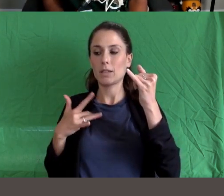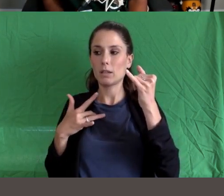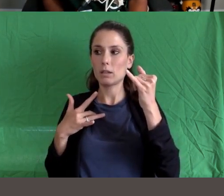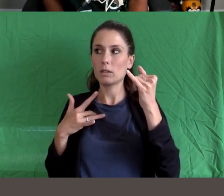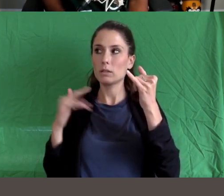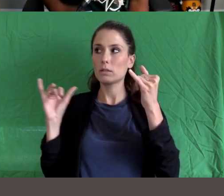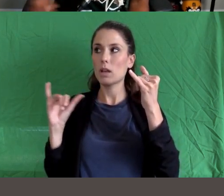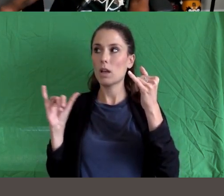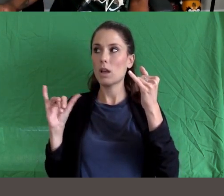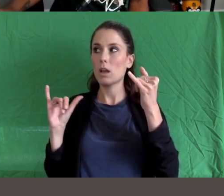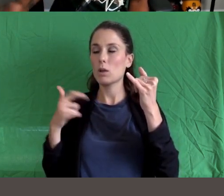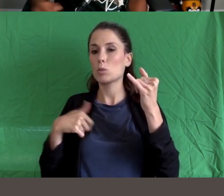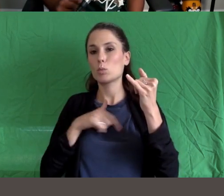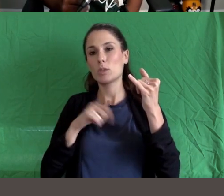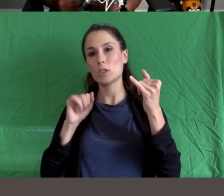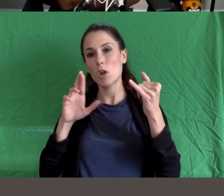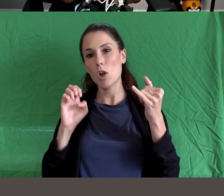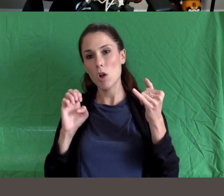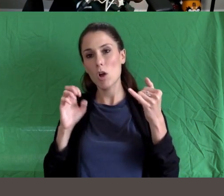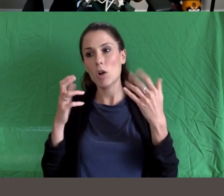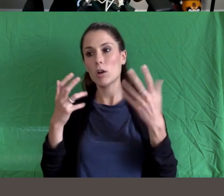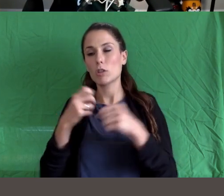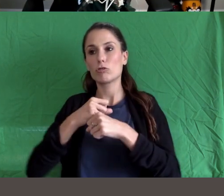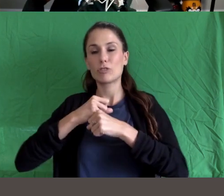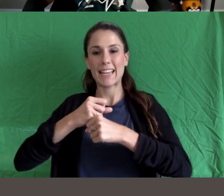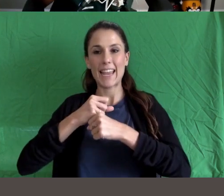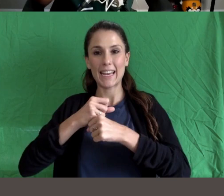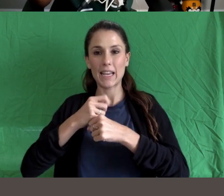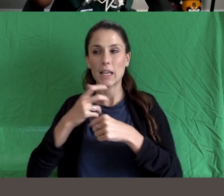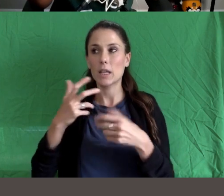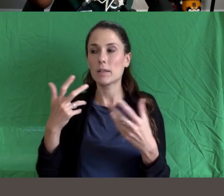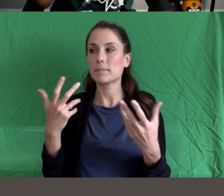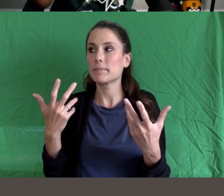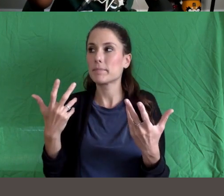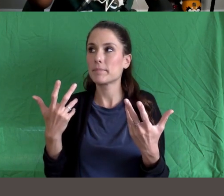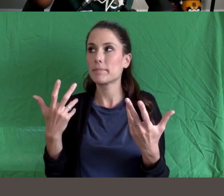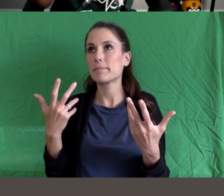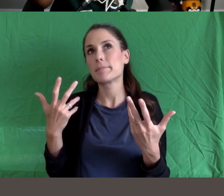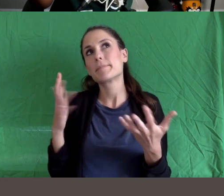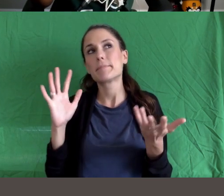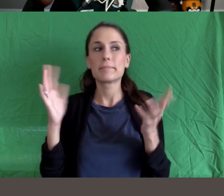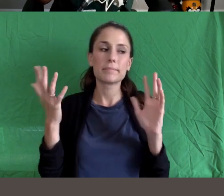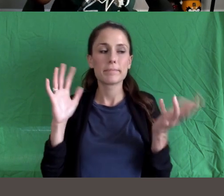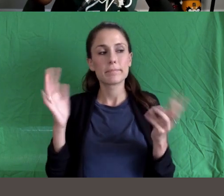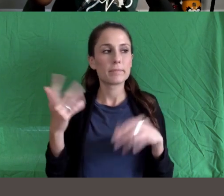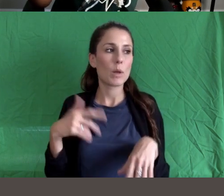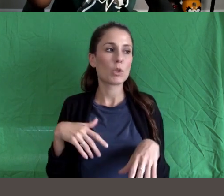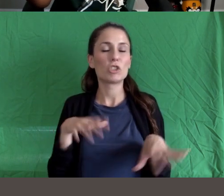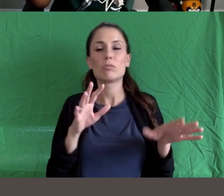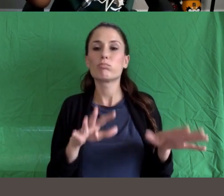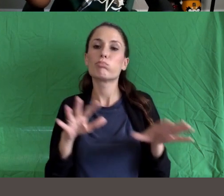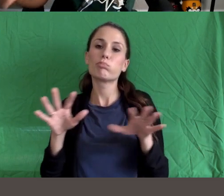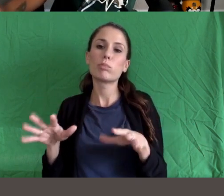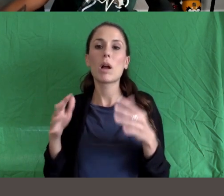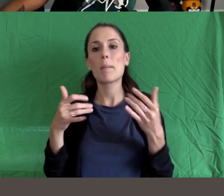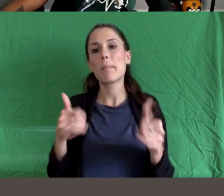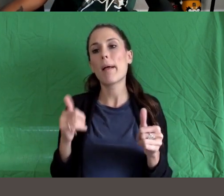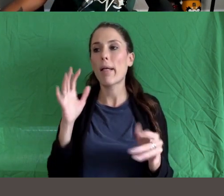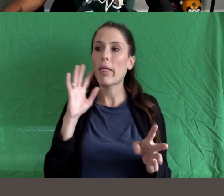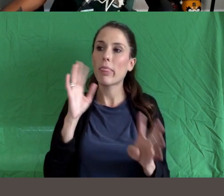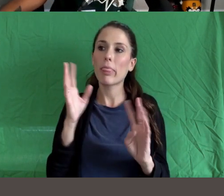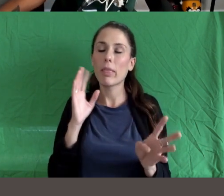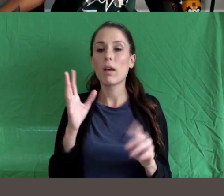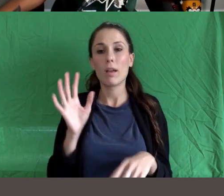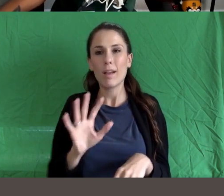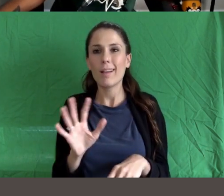as if we are creating, that we're just casually playing, but more as if we're competitively